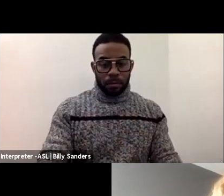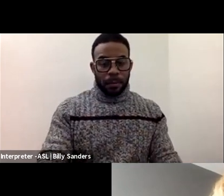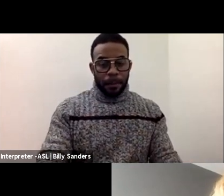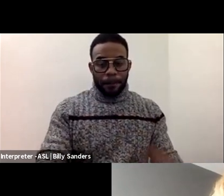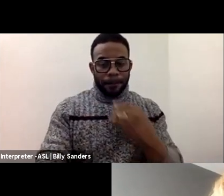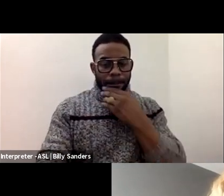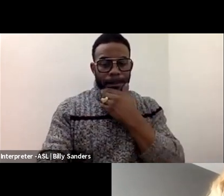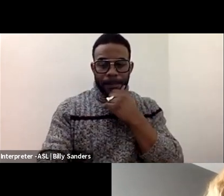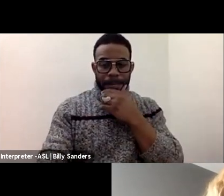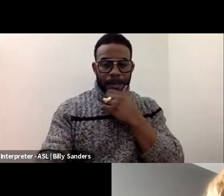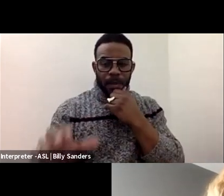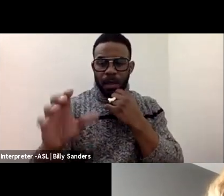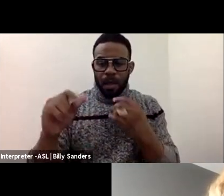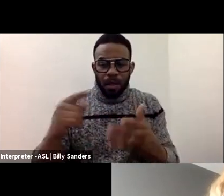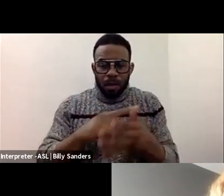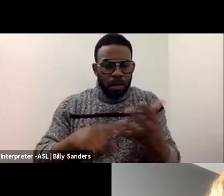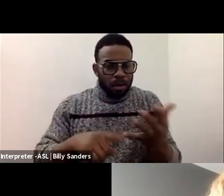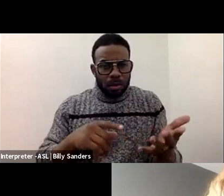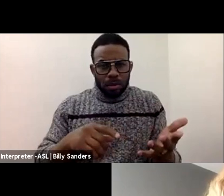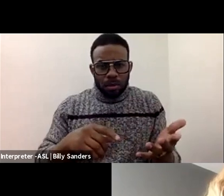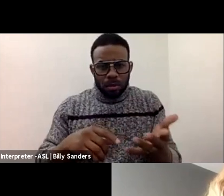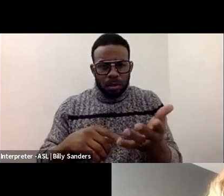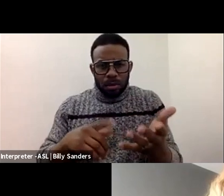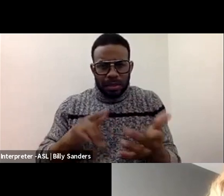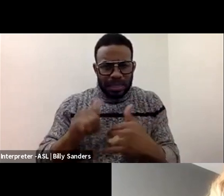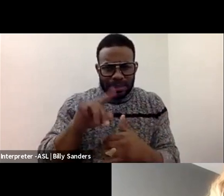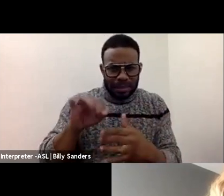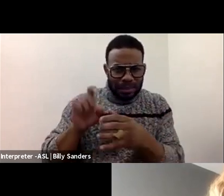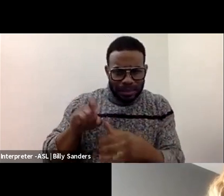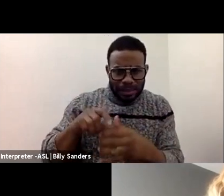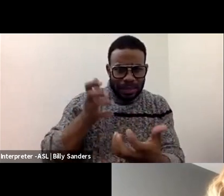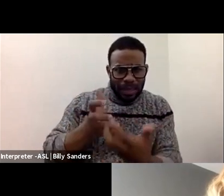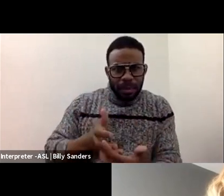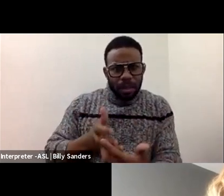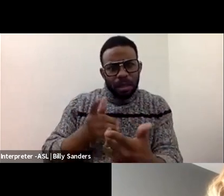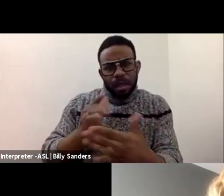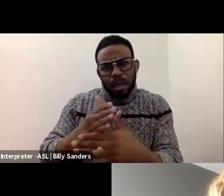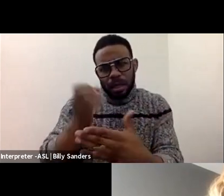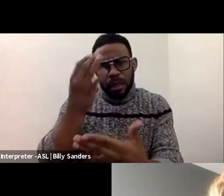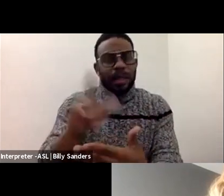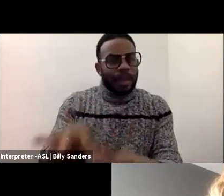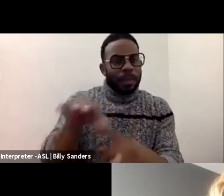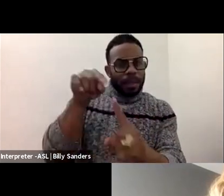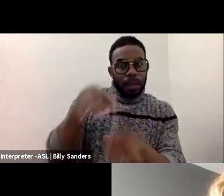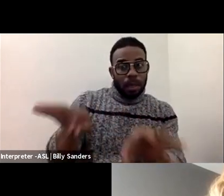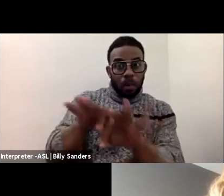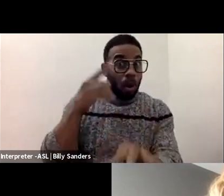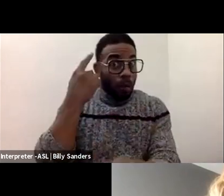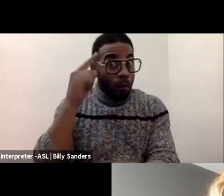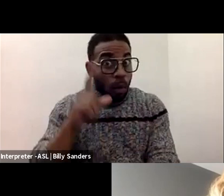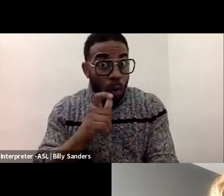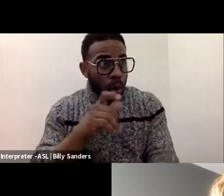staff to work with any disability-related needs or accommodations and this is of paticular importance for students who are